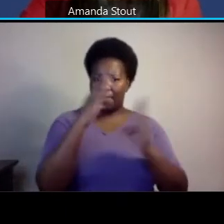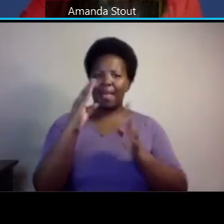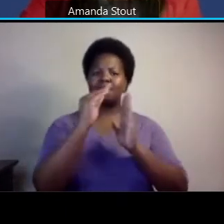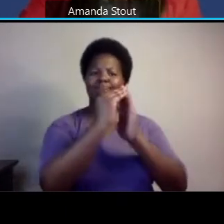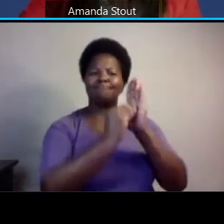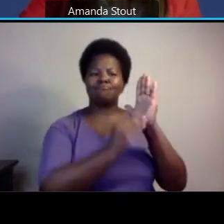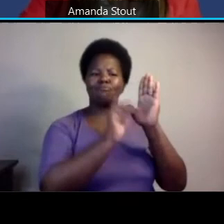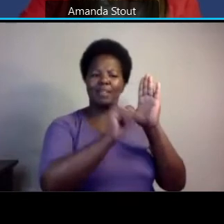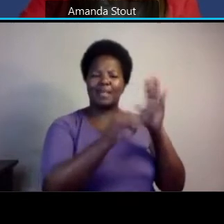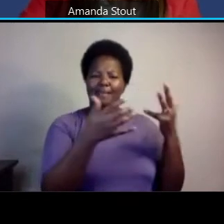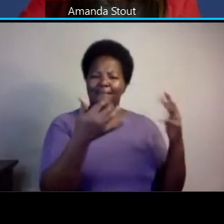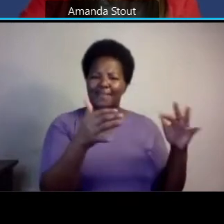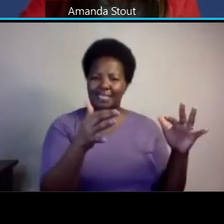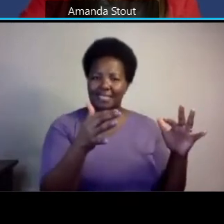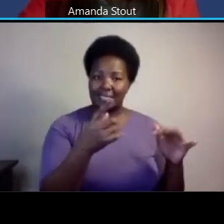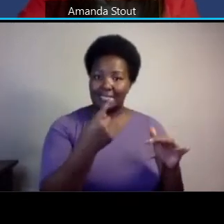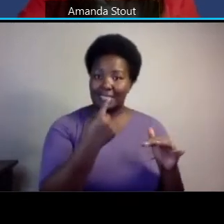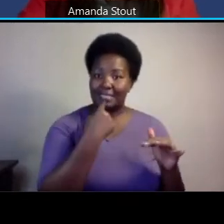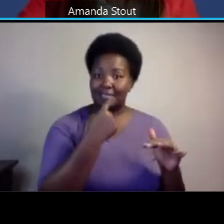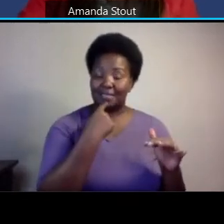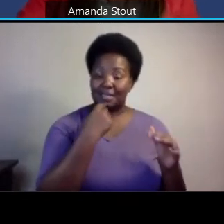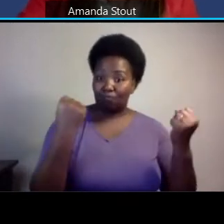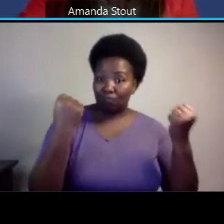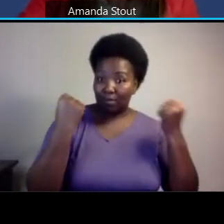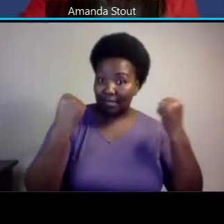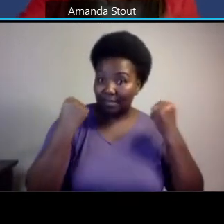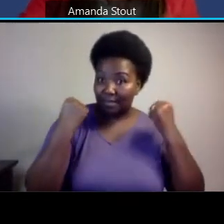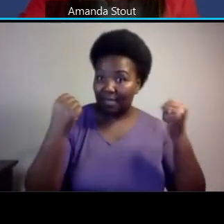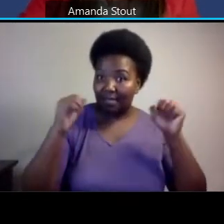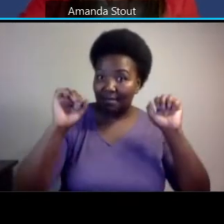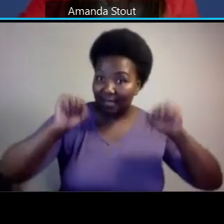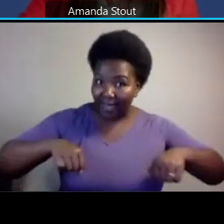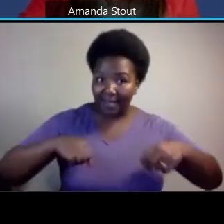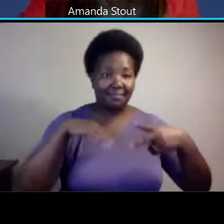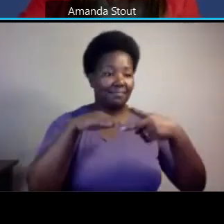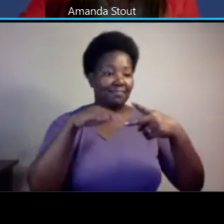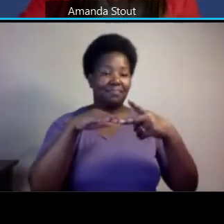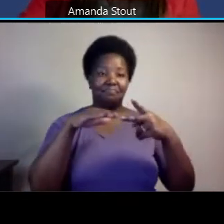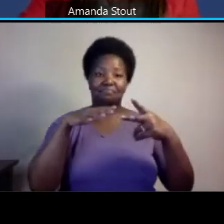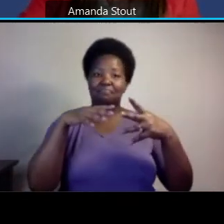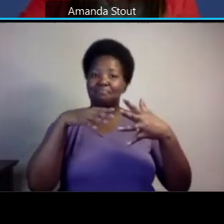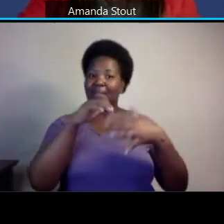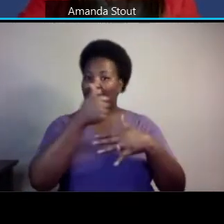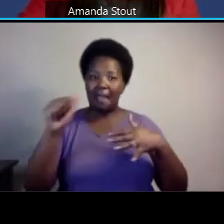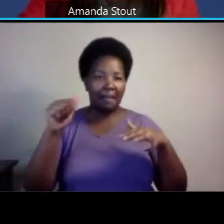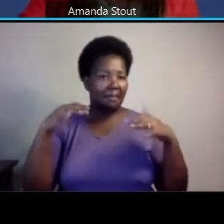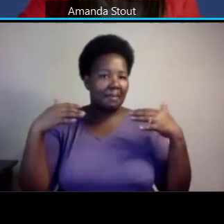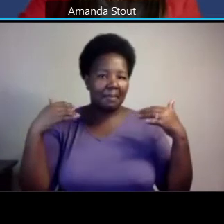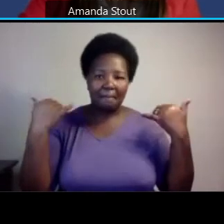it i guess could be used for exercise it could be used for other types of play um but the designs uh